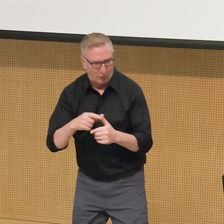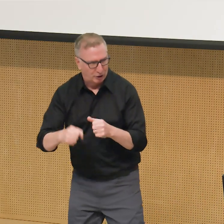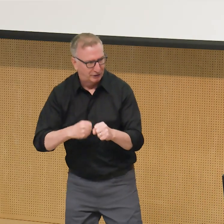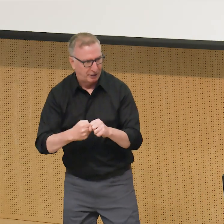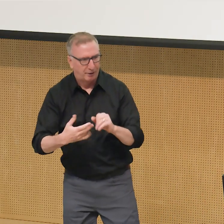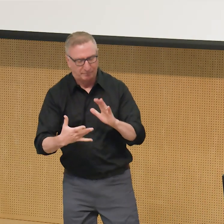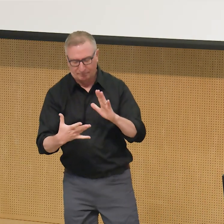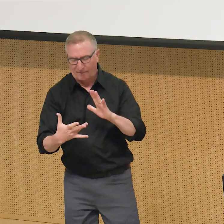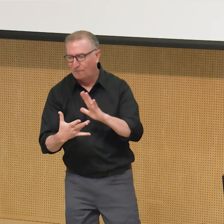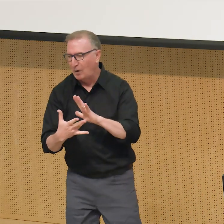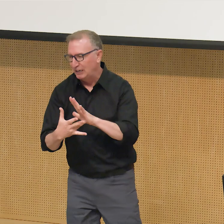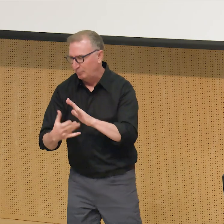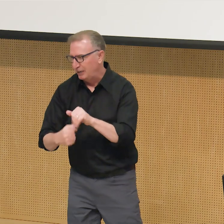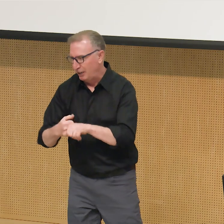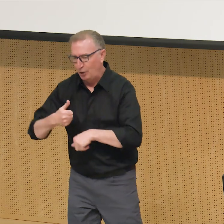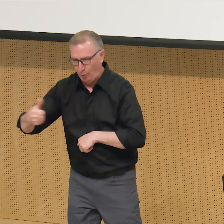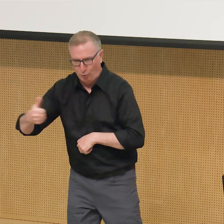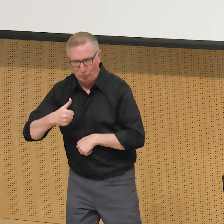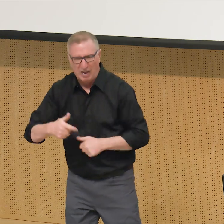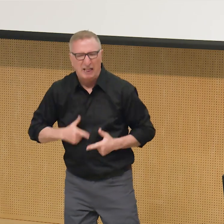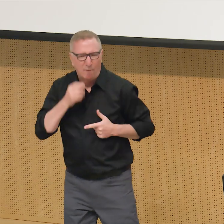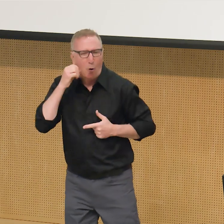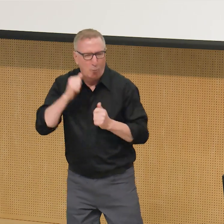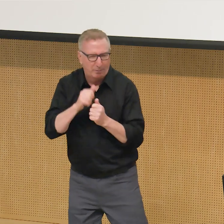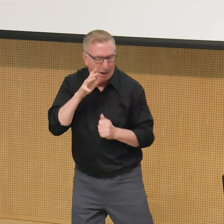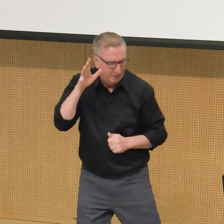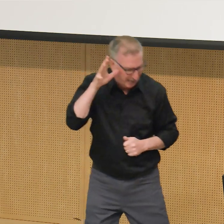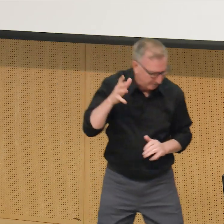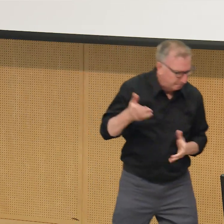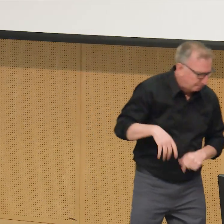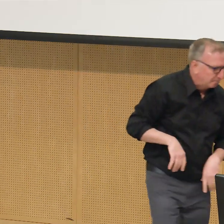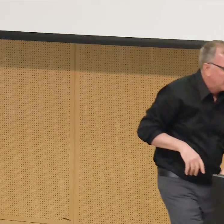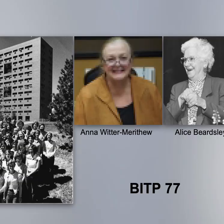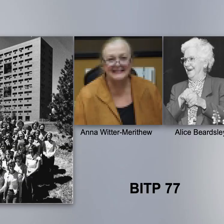I was a commuting student for my freshman year. I lived at home with my parents.